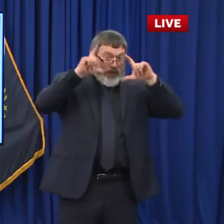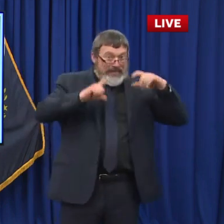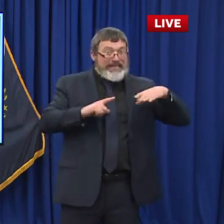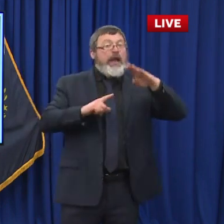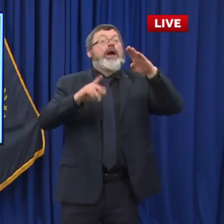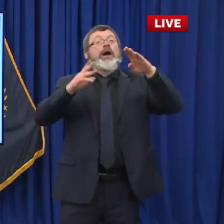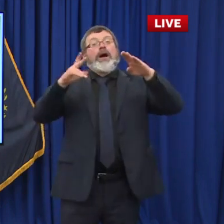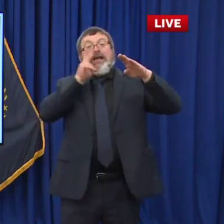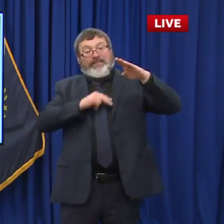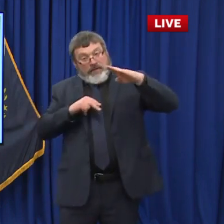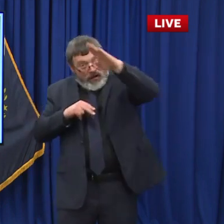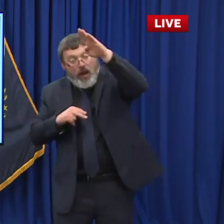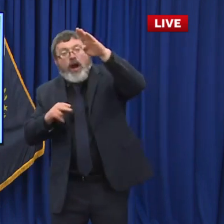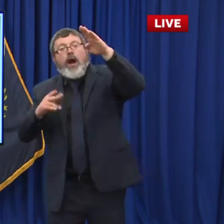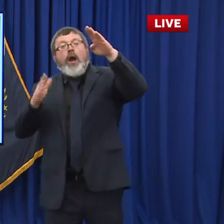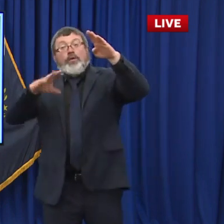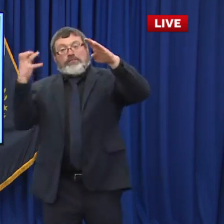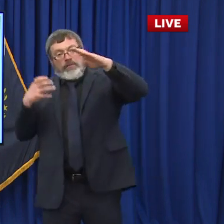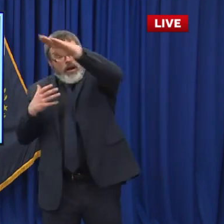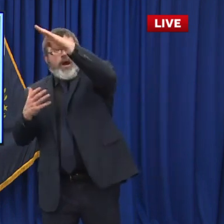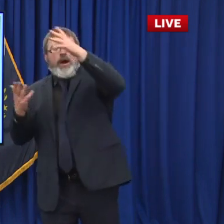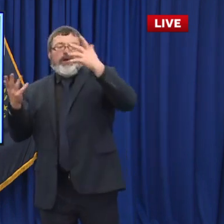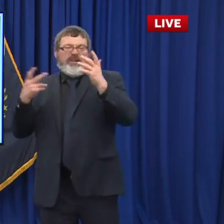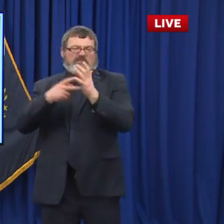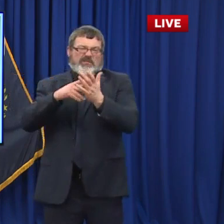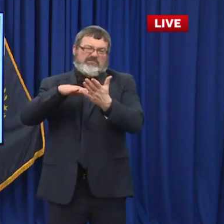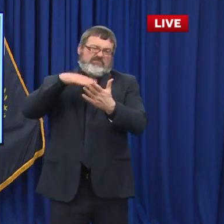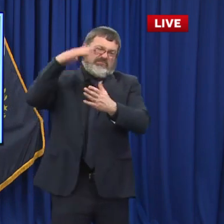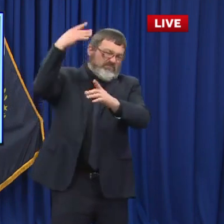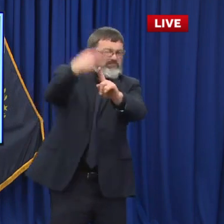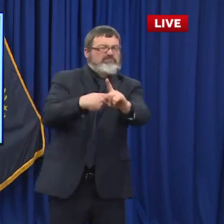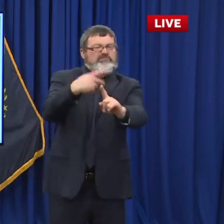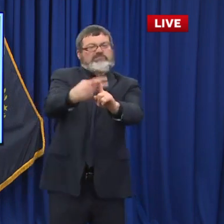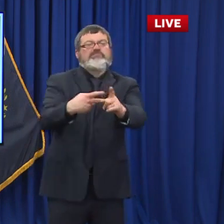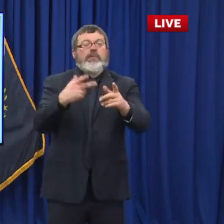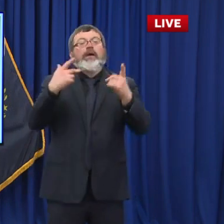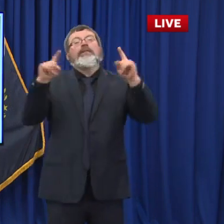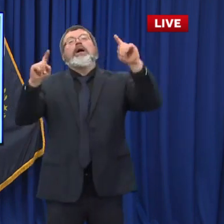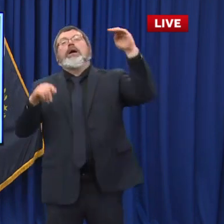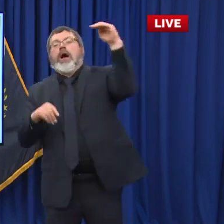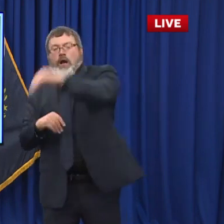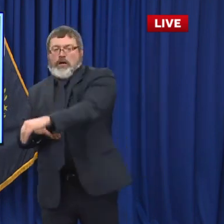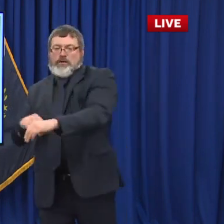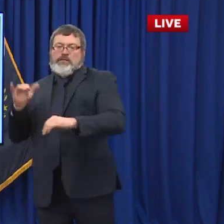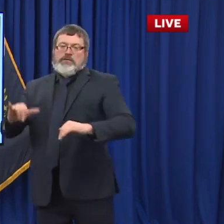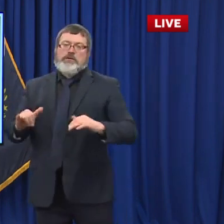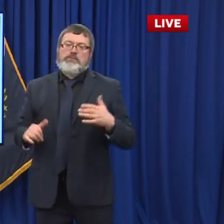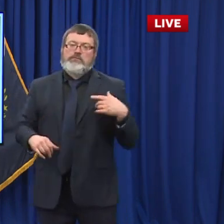UNFORTUNATELY END AND UNTIL THE VACCINE REALLY GETS THROUGH OUR POPULATION, YOU KNOW, WE’RE NOT GOING TO BE OUT OF THE WOODS JUST YET.